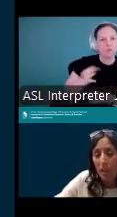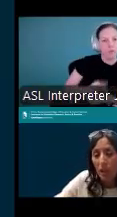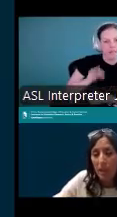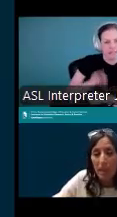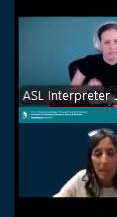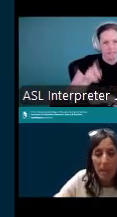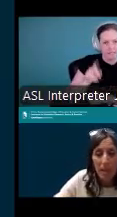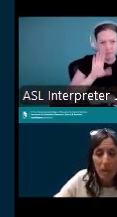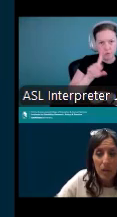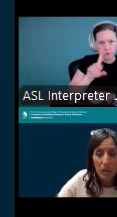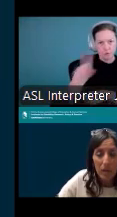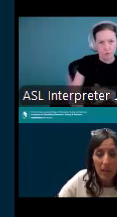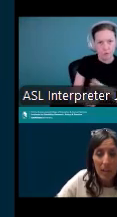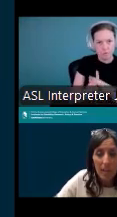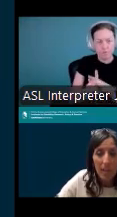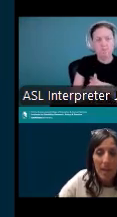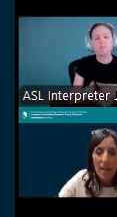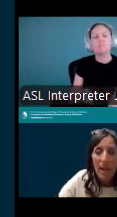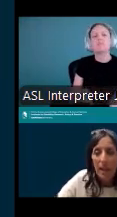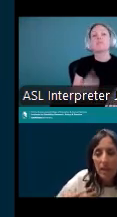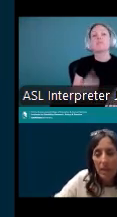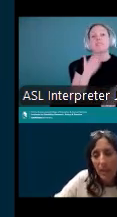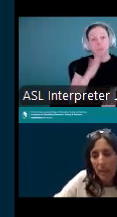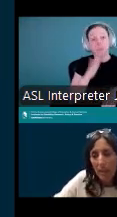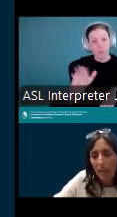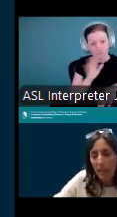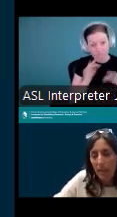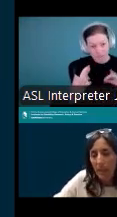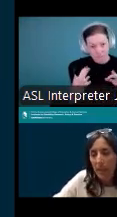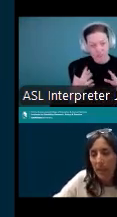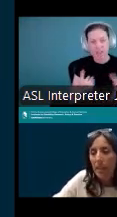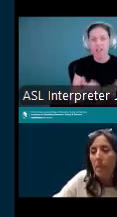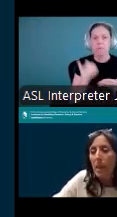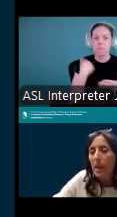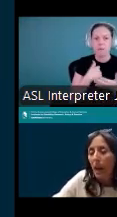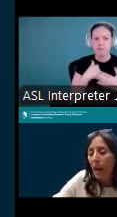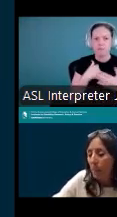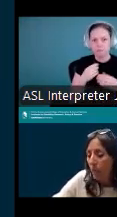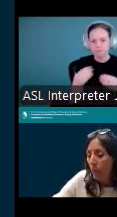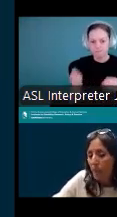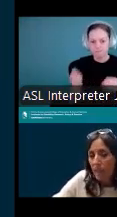shared in those surveys and create the curriculum for these